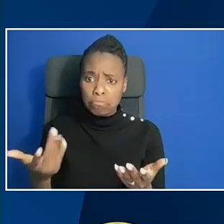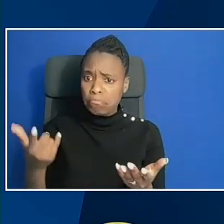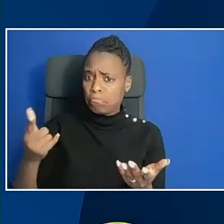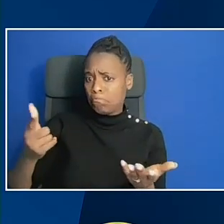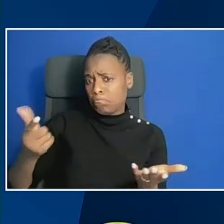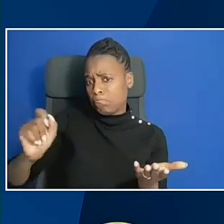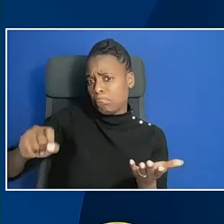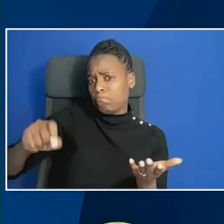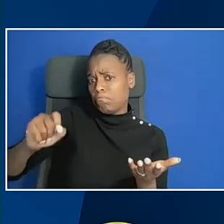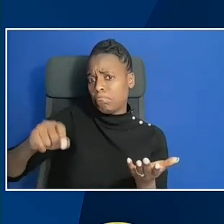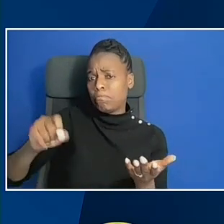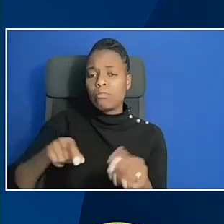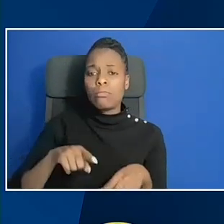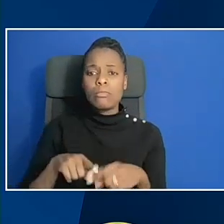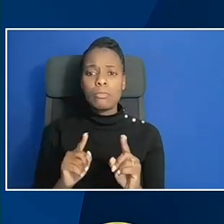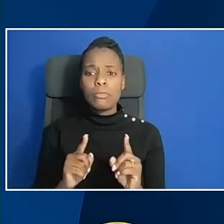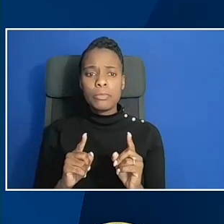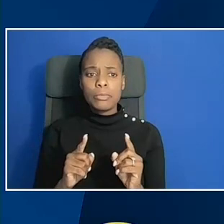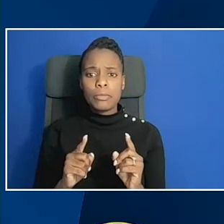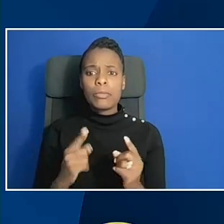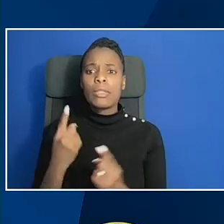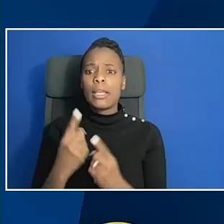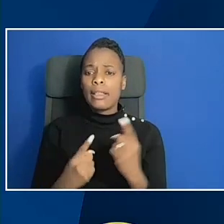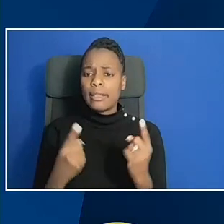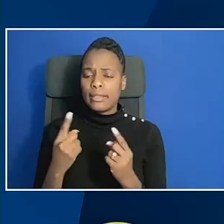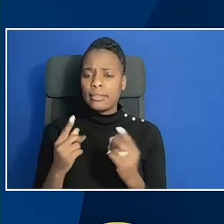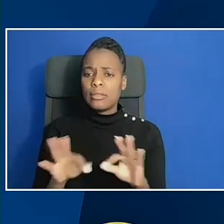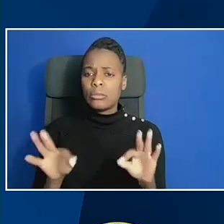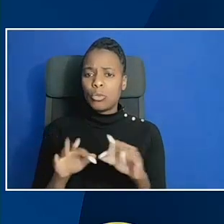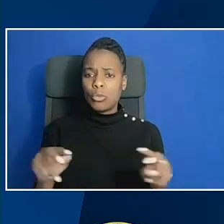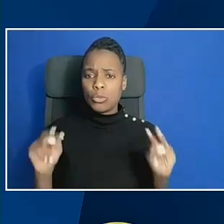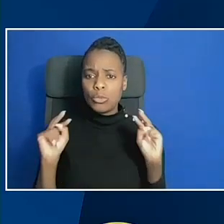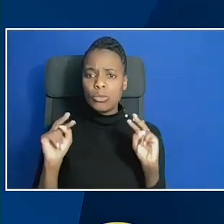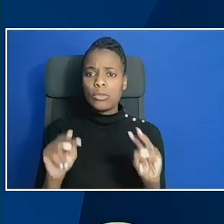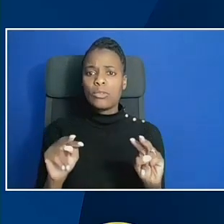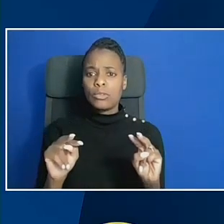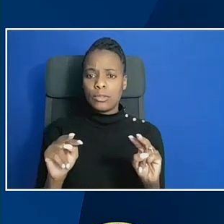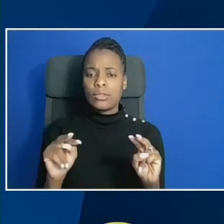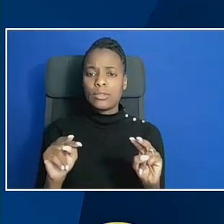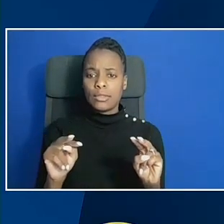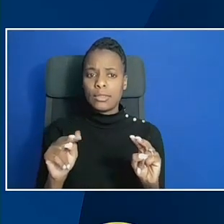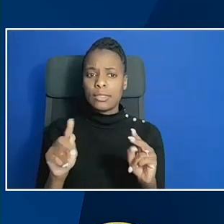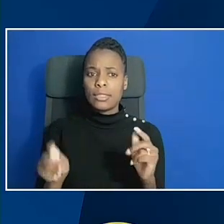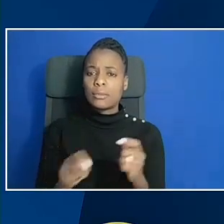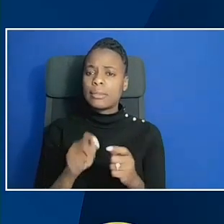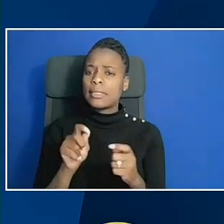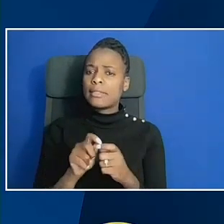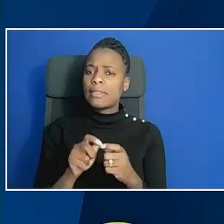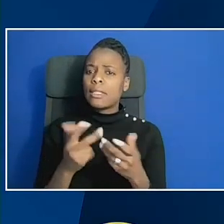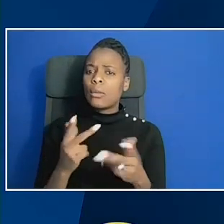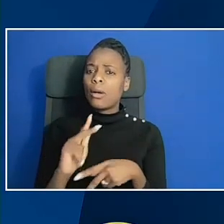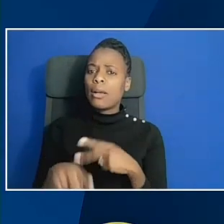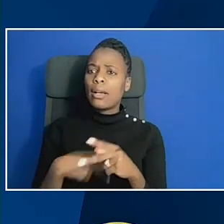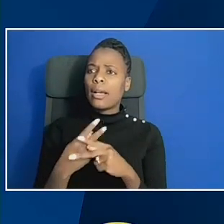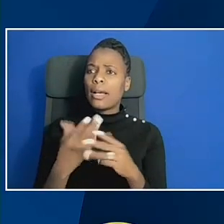But I think- I don't want to, I mean, I think we'd have to look at specifically what kinds of things you're asking Jamie,